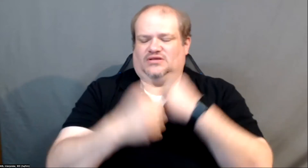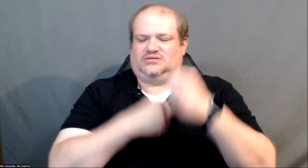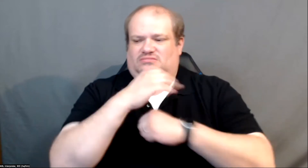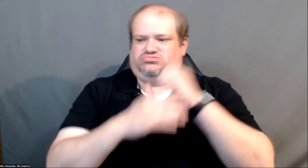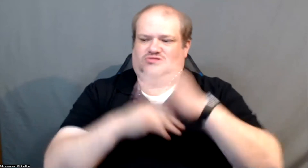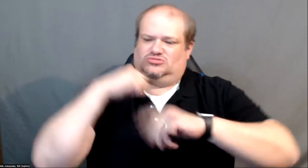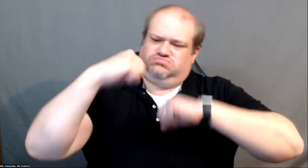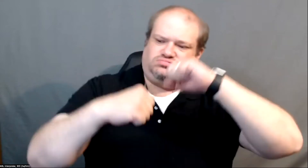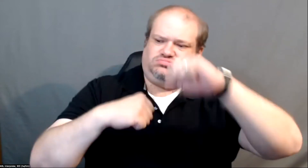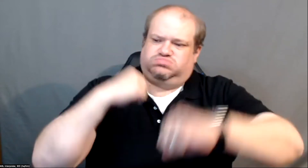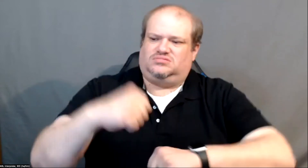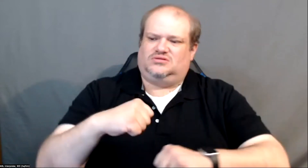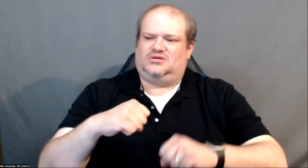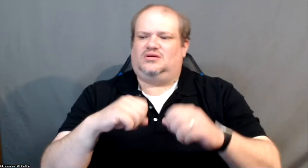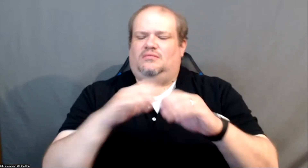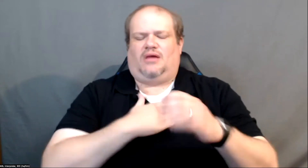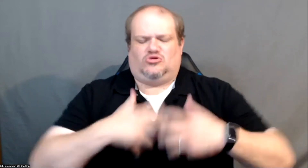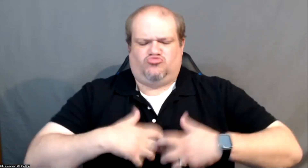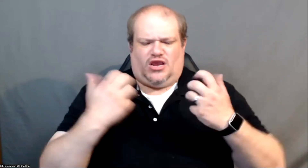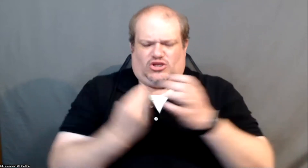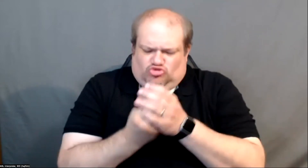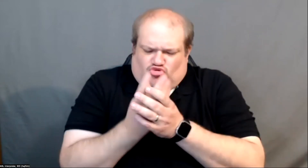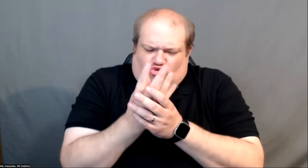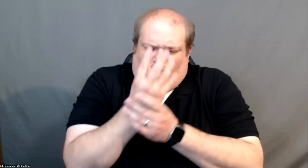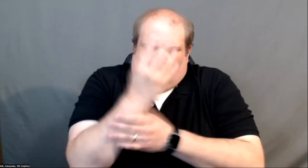My rage glows in the dark, grows in the dark. Like mushrooms, sporing.